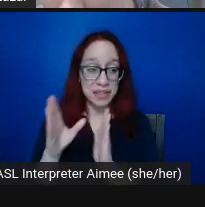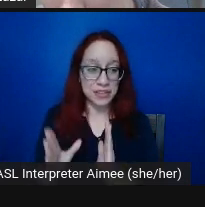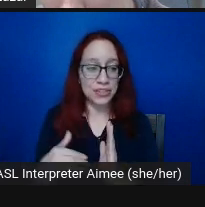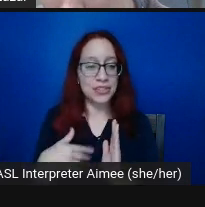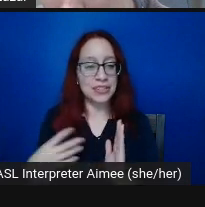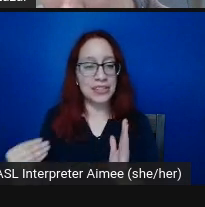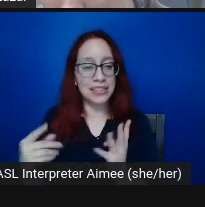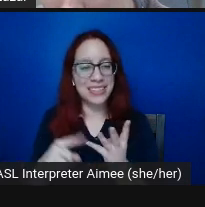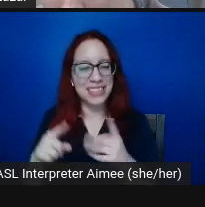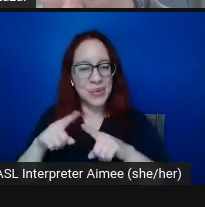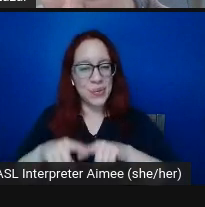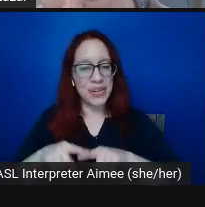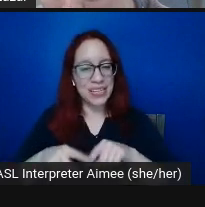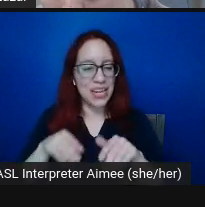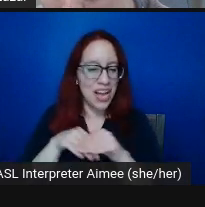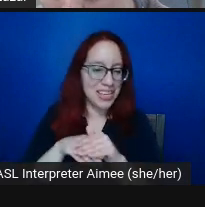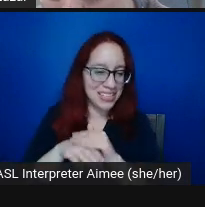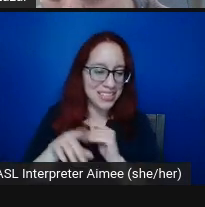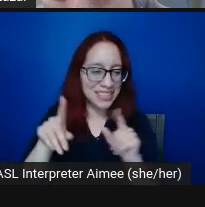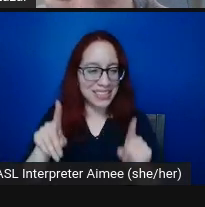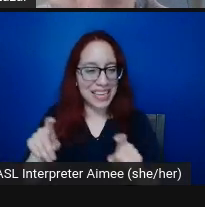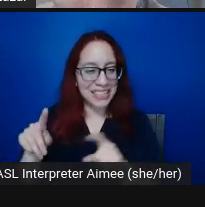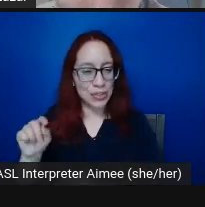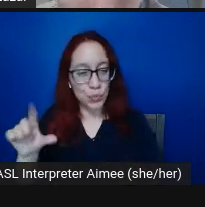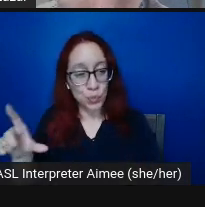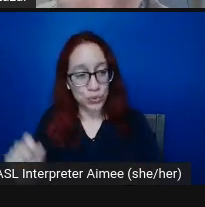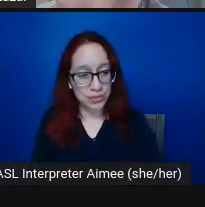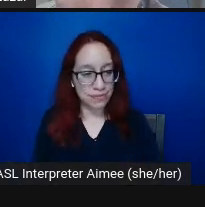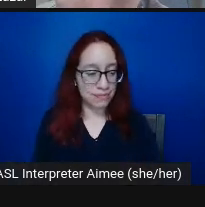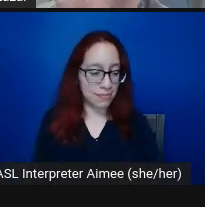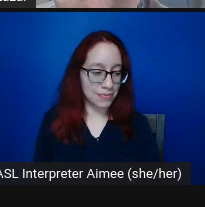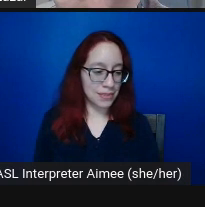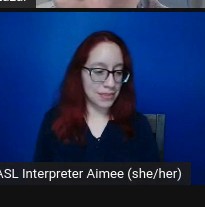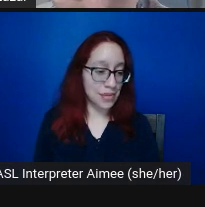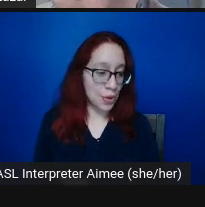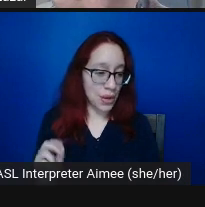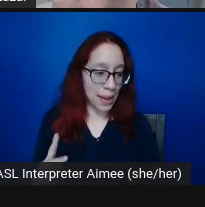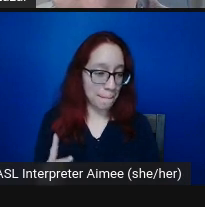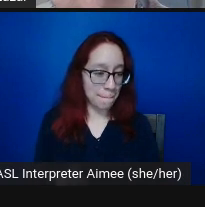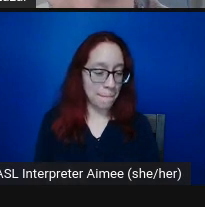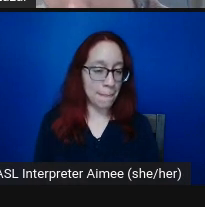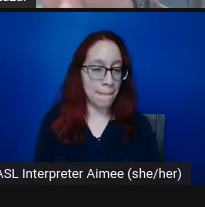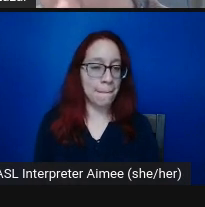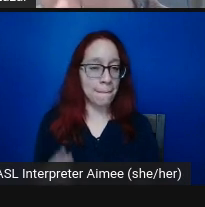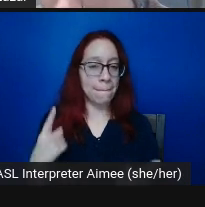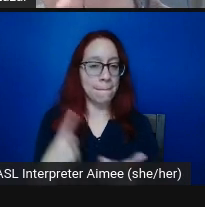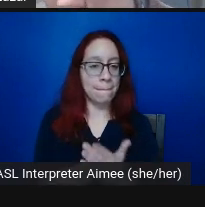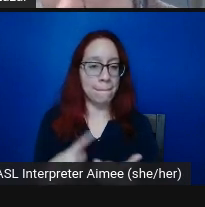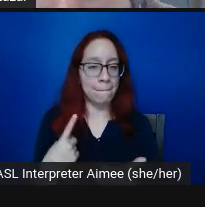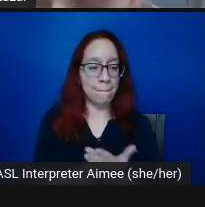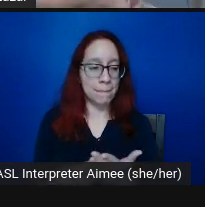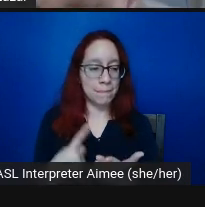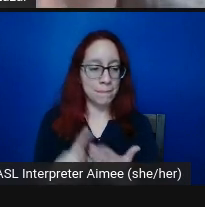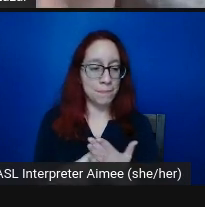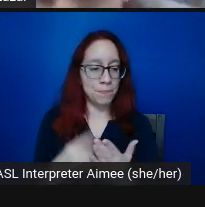on accessibility test tools. Let's talk about budget and timeframe.